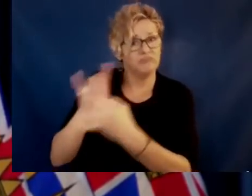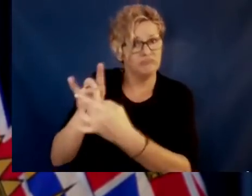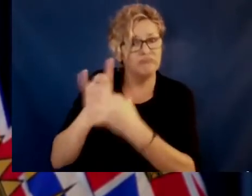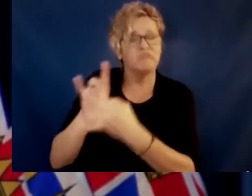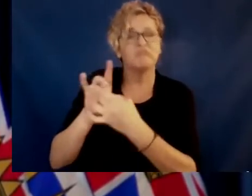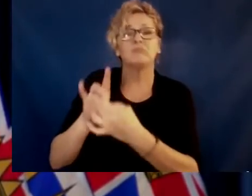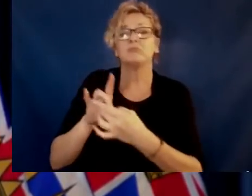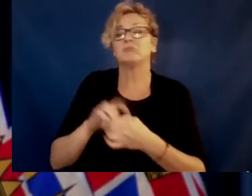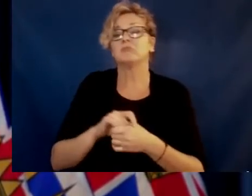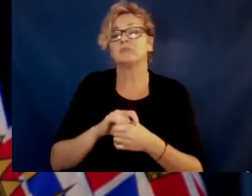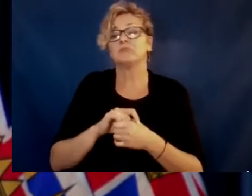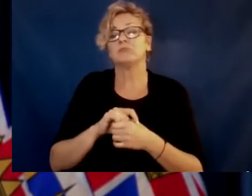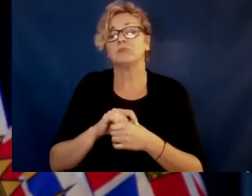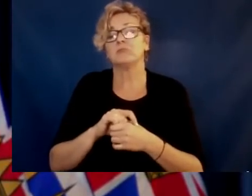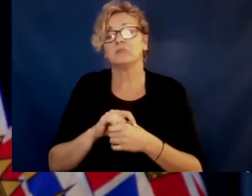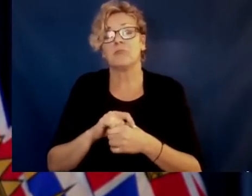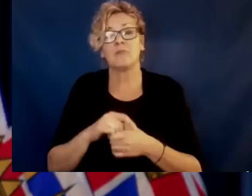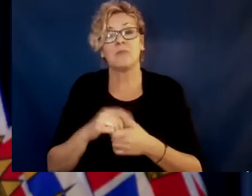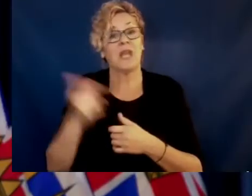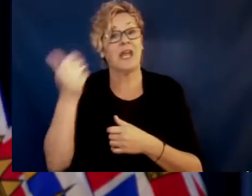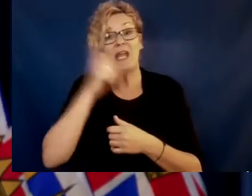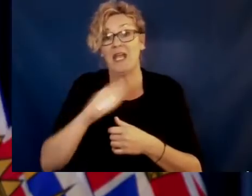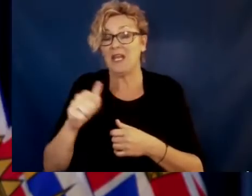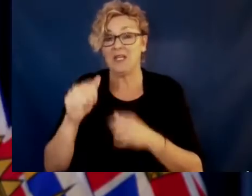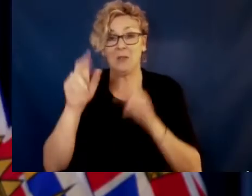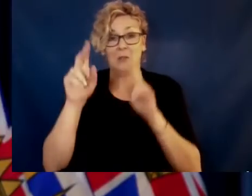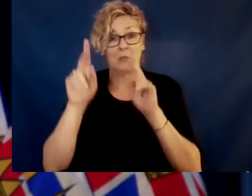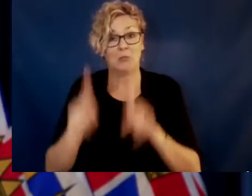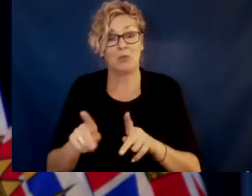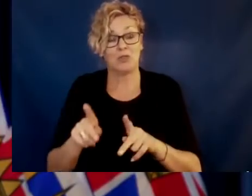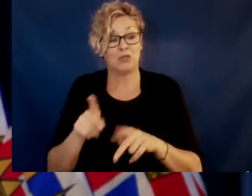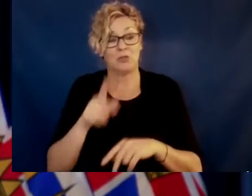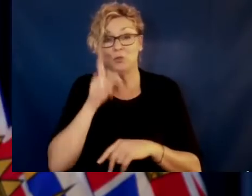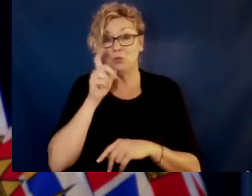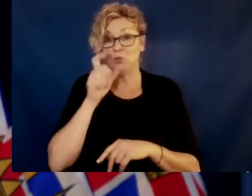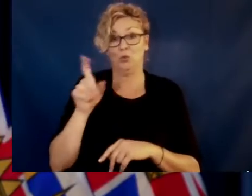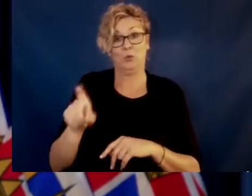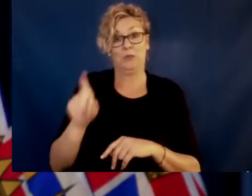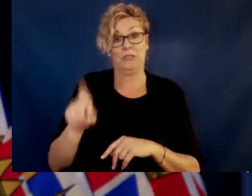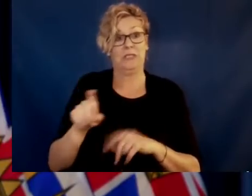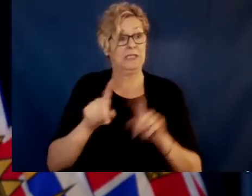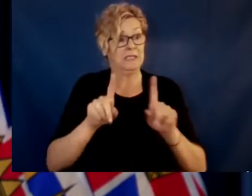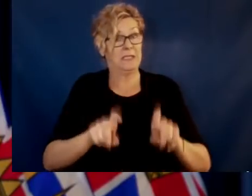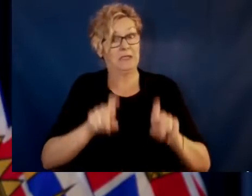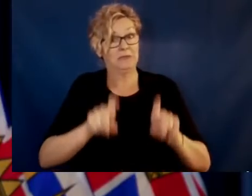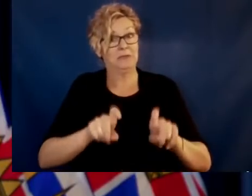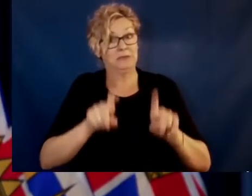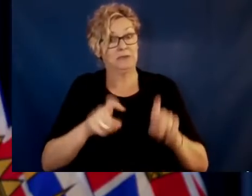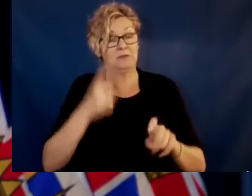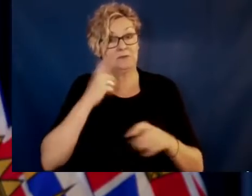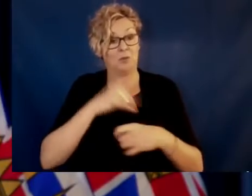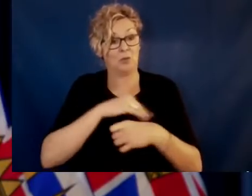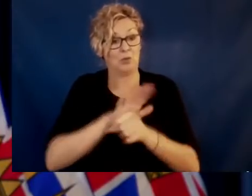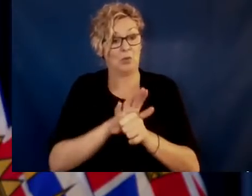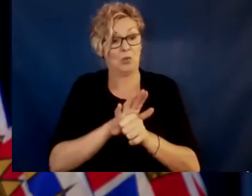The testing is all done through our team and we support them in being able to isolate, get the treatment they need, et